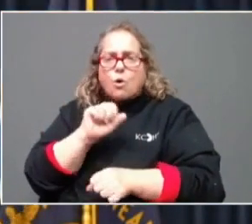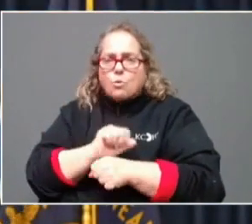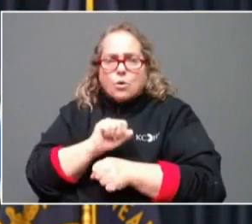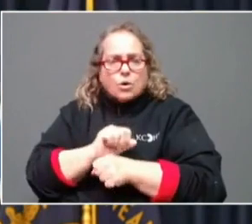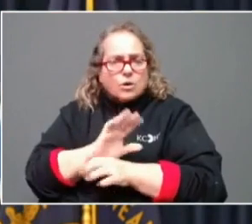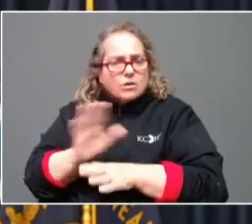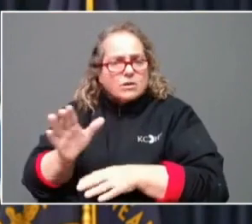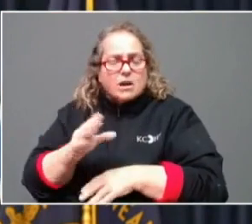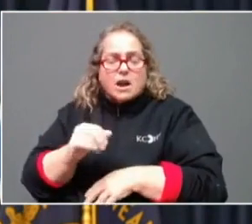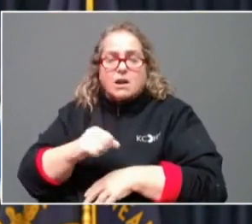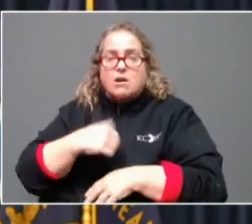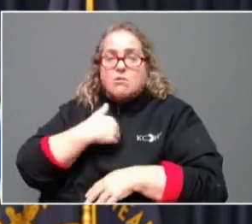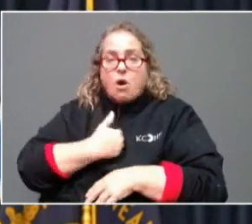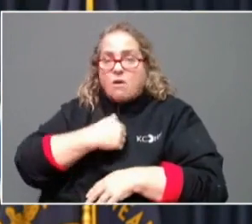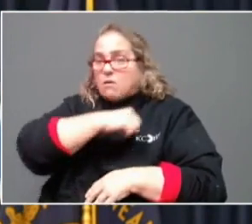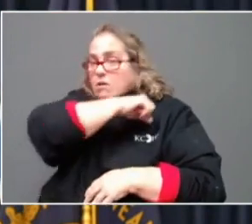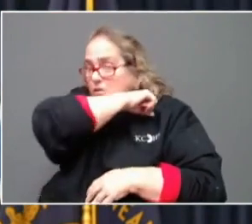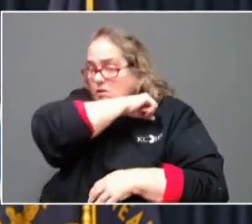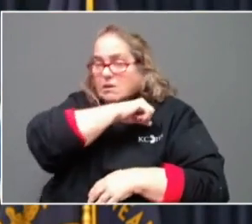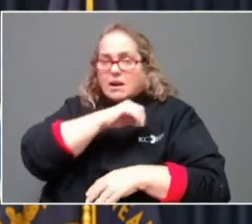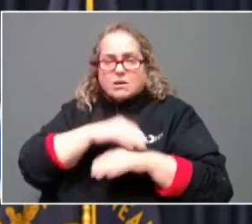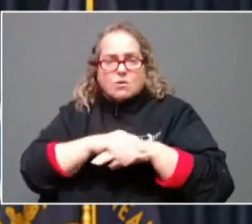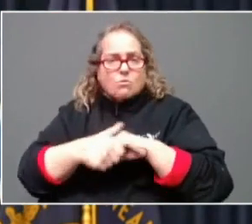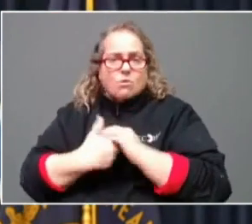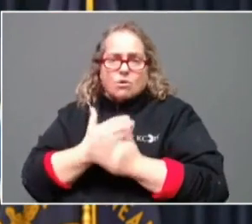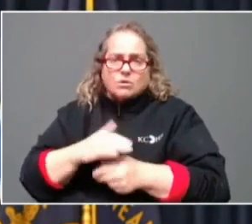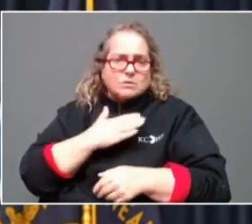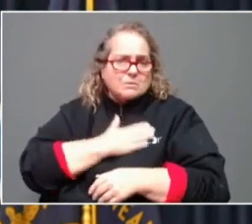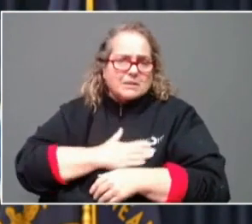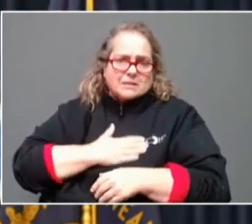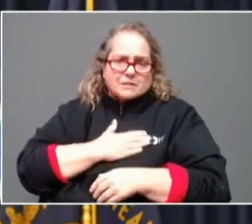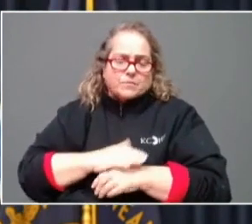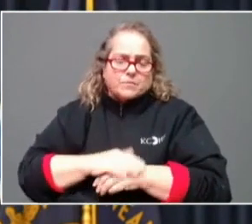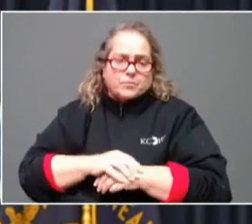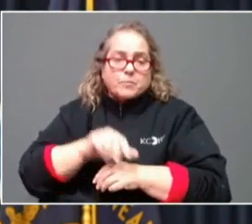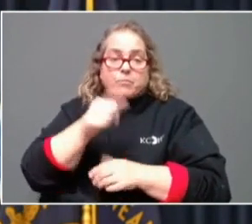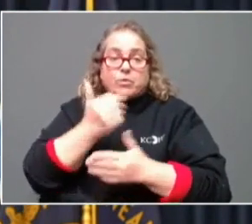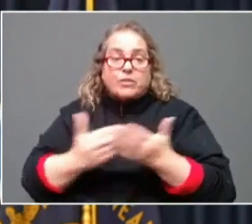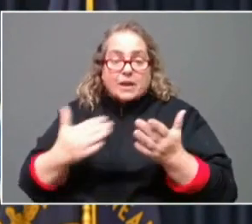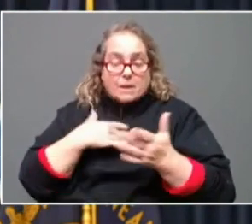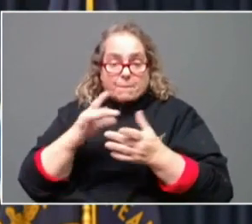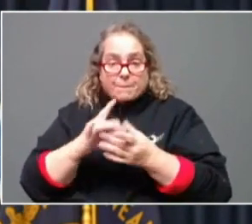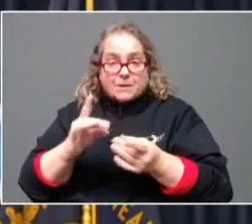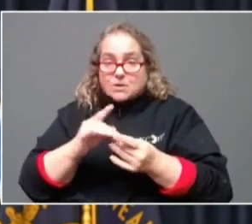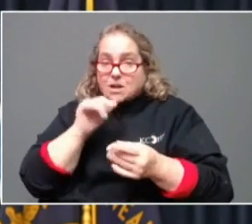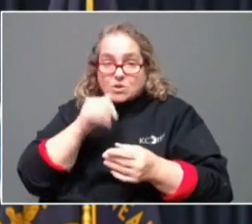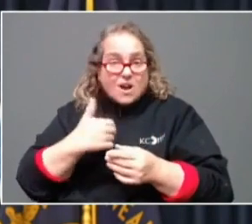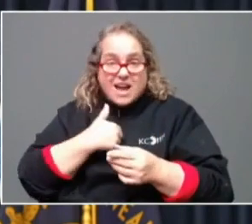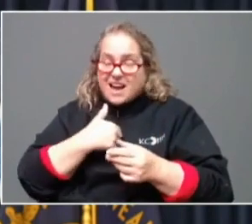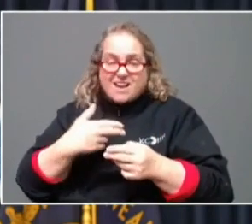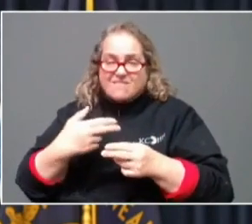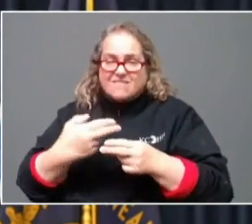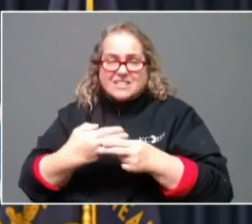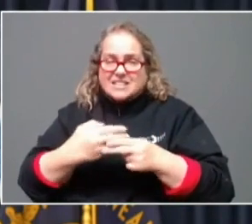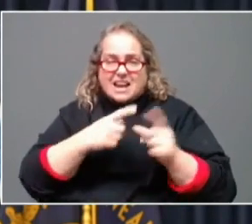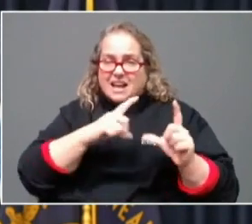use good hand hygiene as well please. The other thing I'm gonna mention, I don't have a slide for this is um the current status of the Kentucky